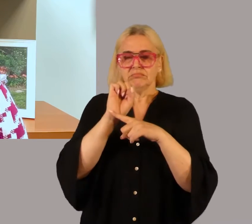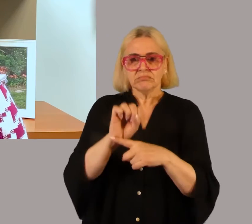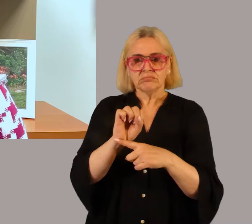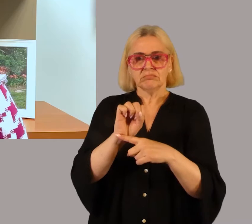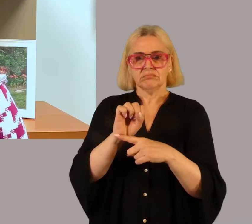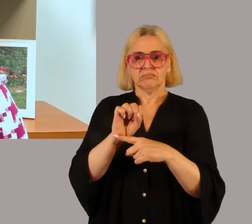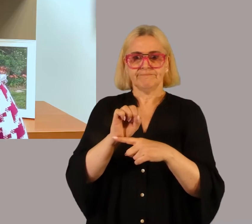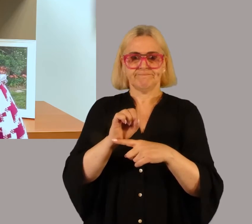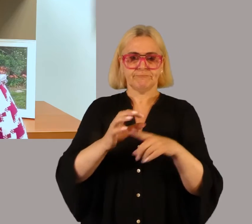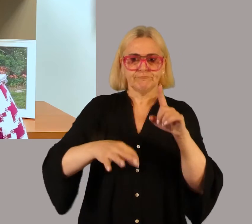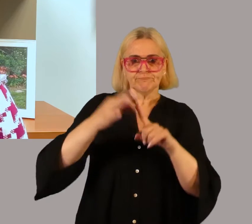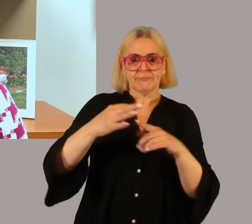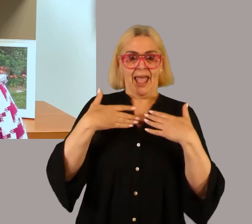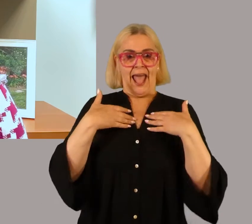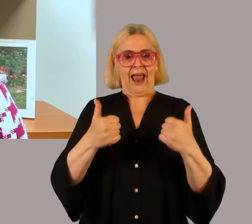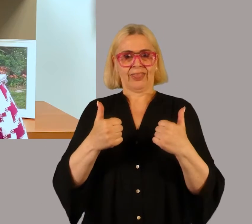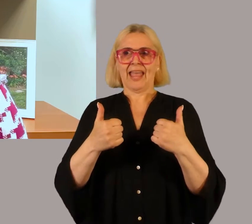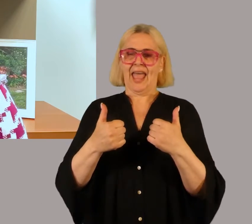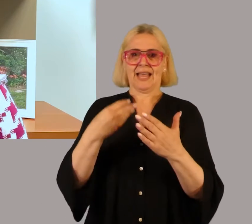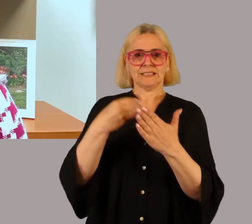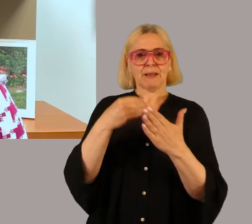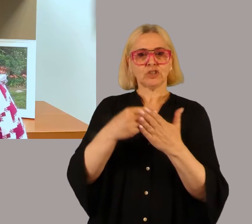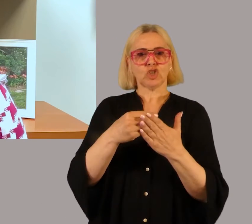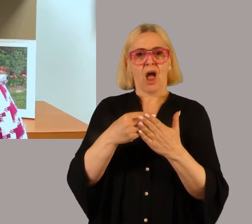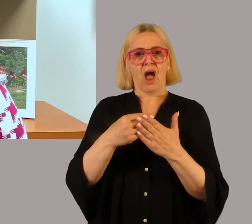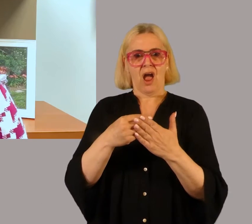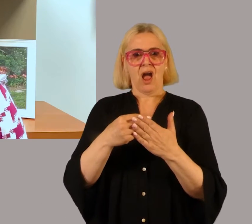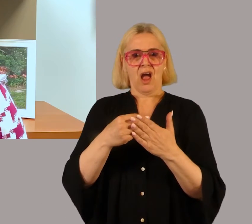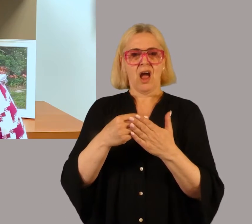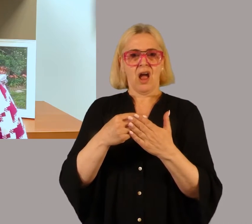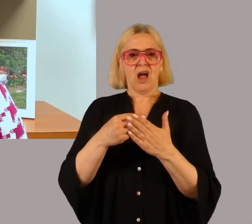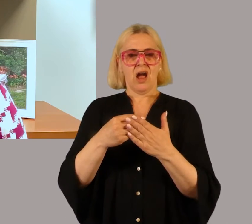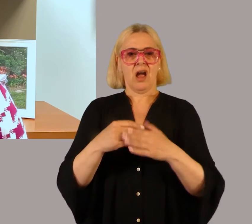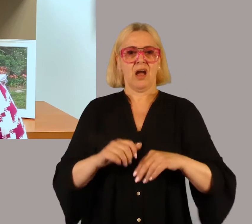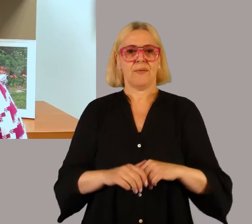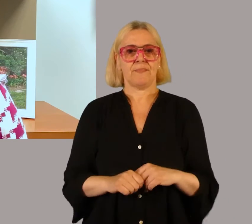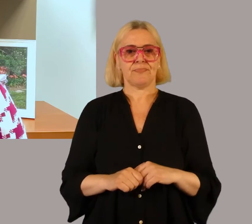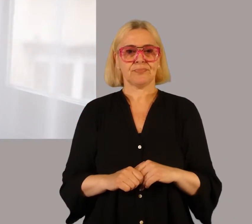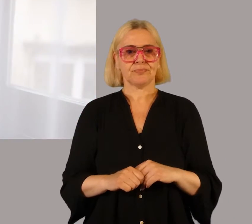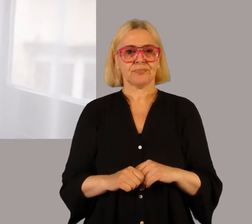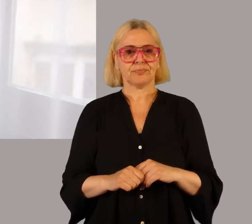protection to prevent catastrophic and impoverishing health expenditure.